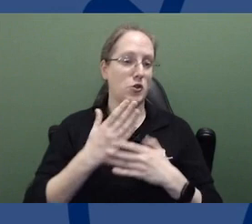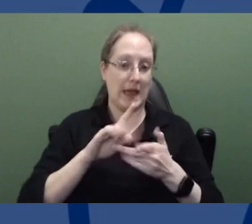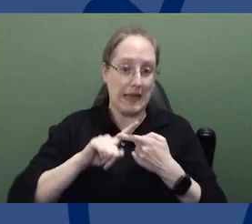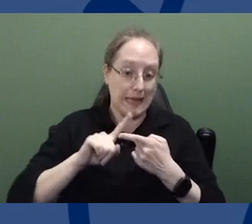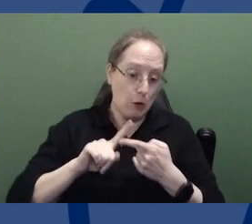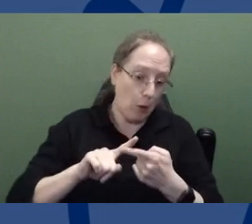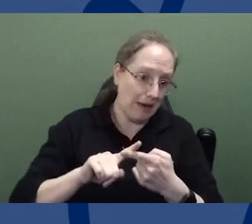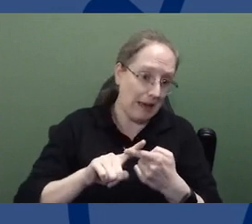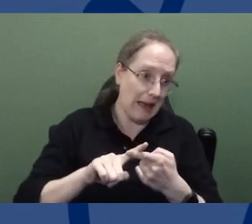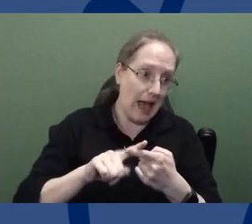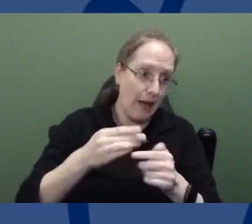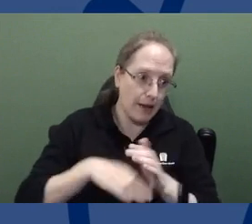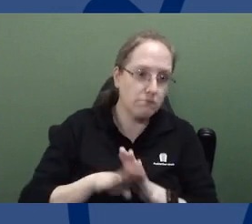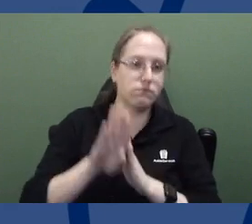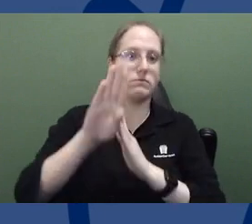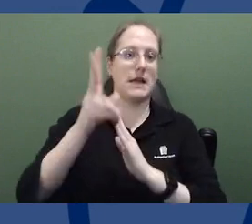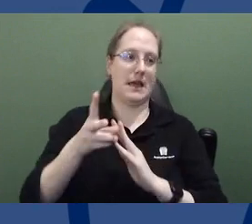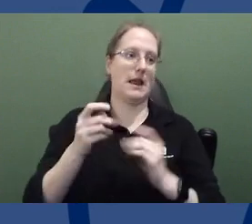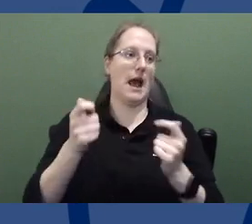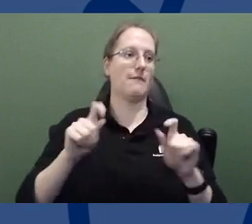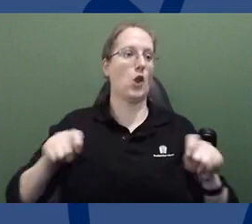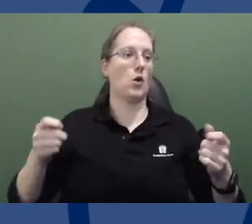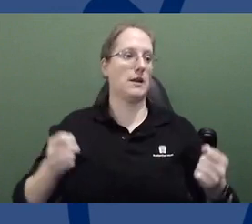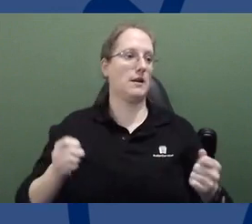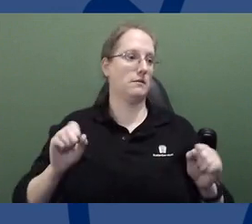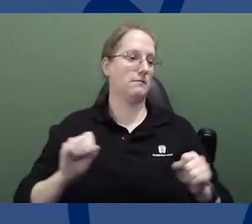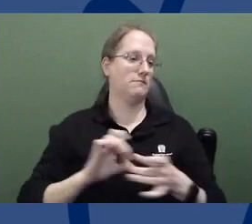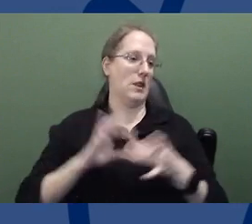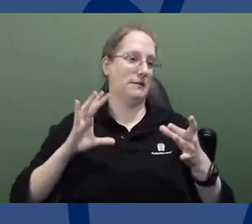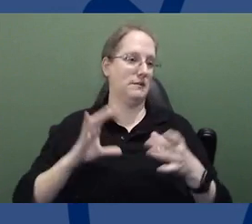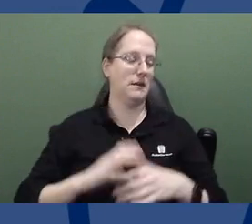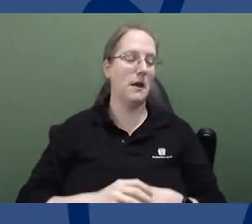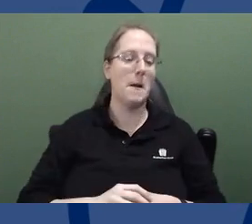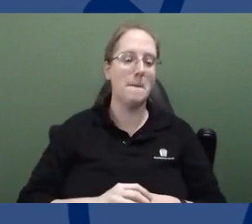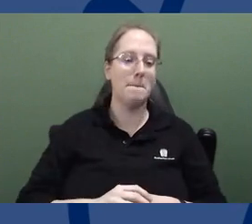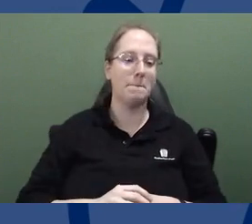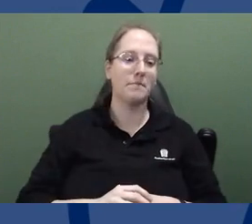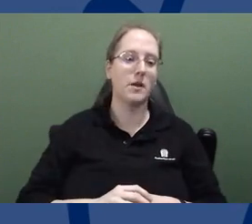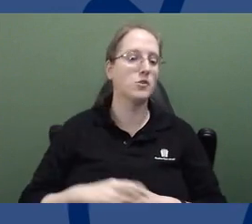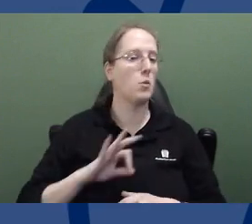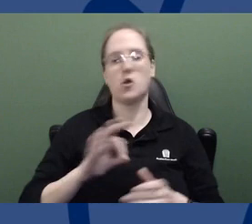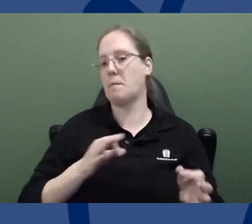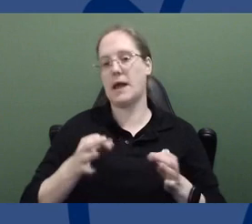So I don't think ‑ there's no plans to ask for that money back. That's money that goes